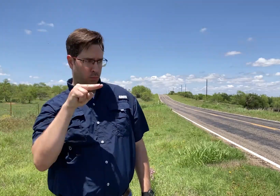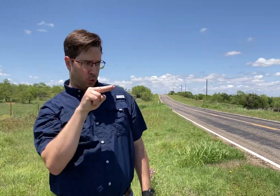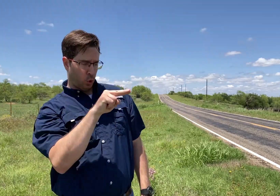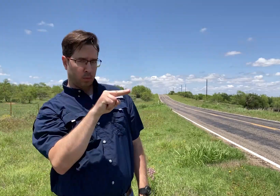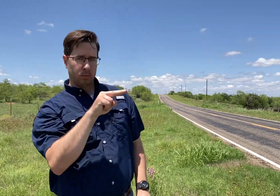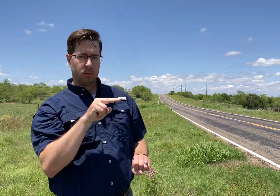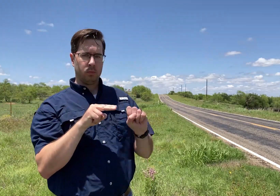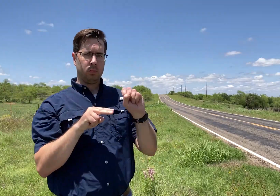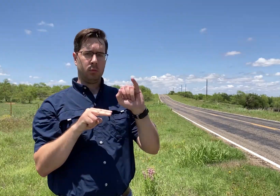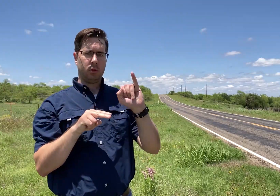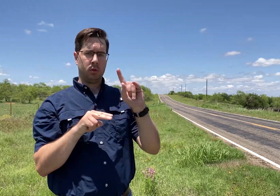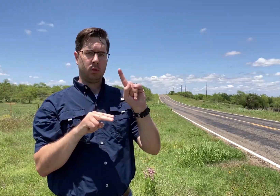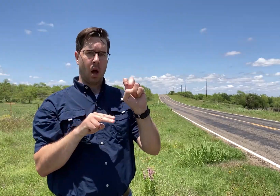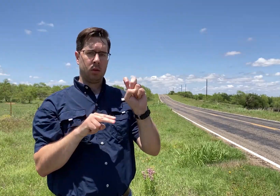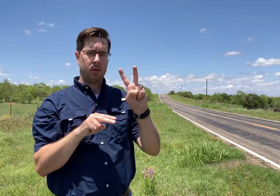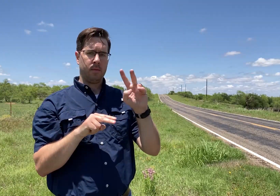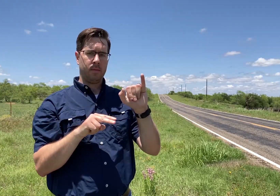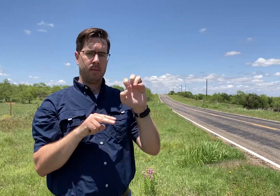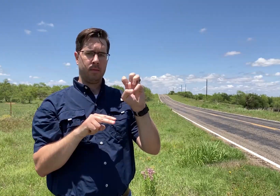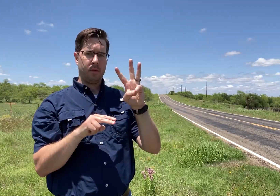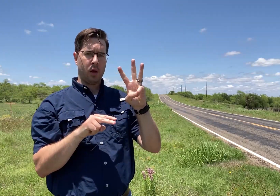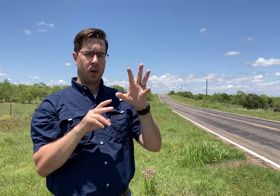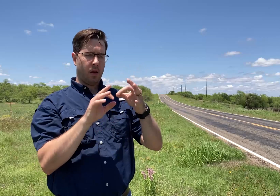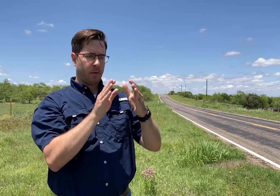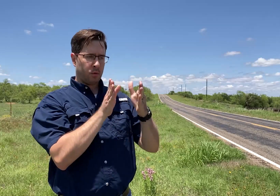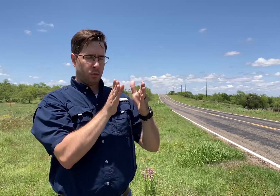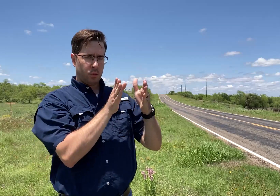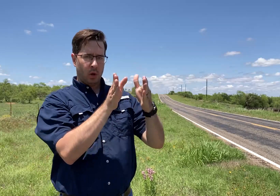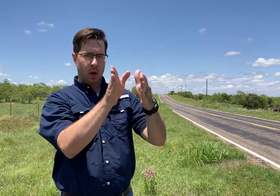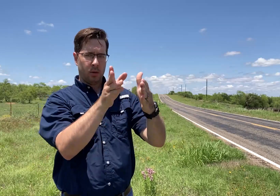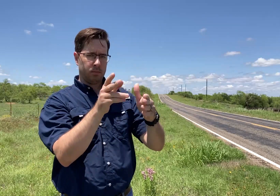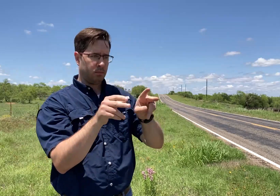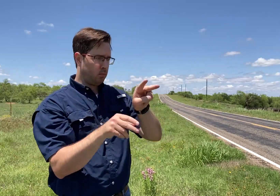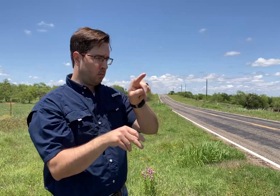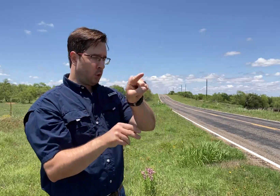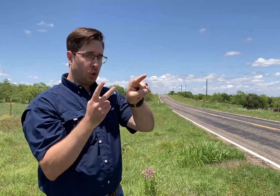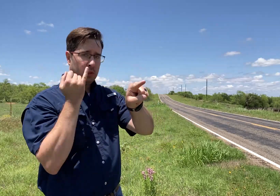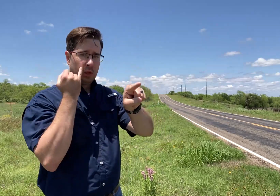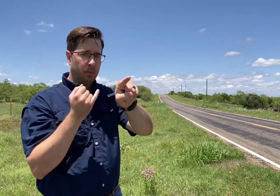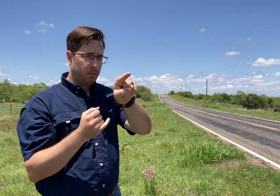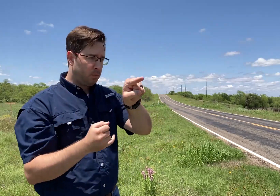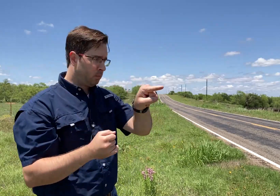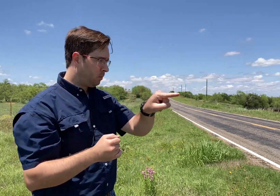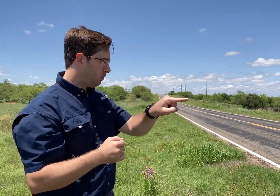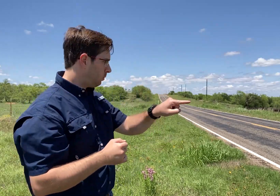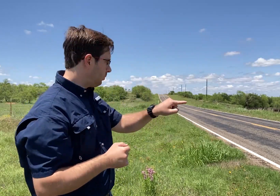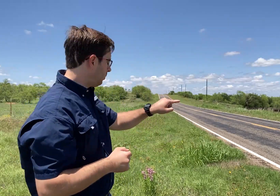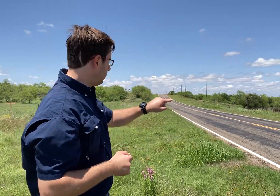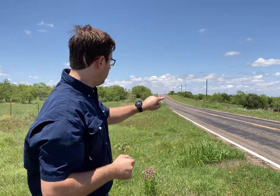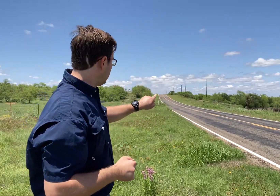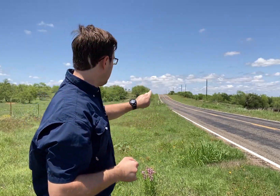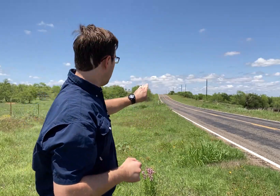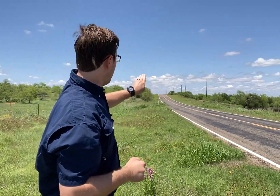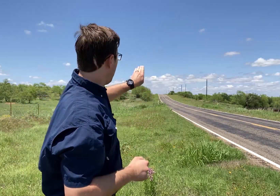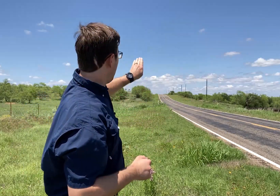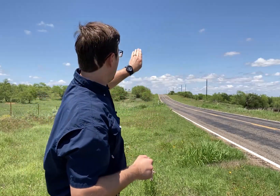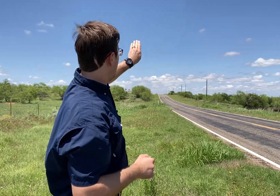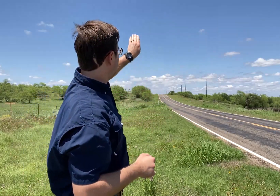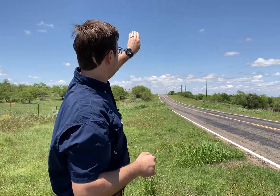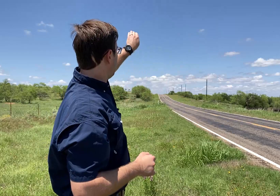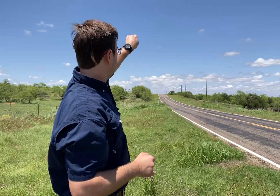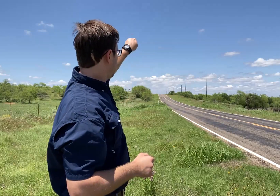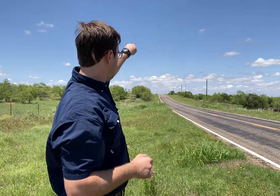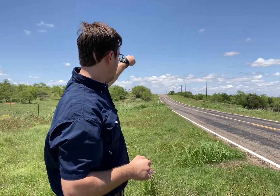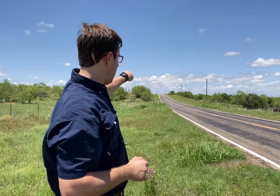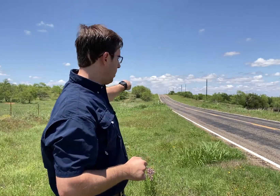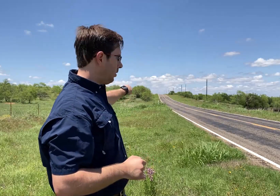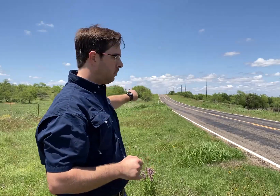to the side view of the vertical alignment,